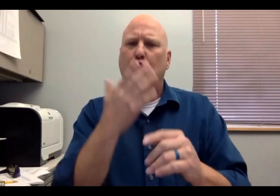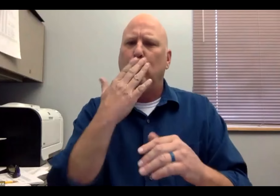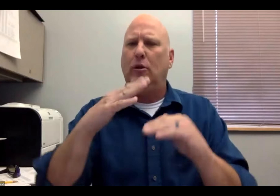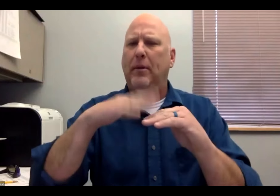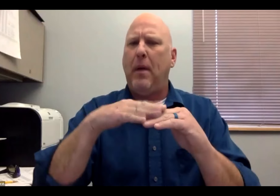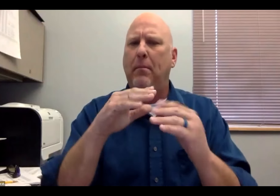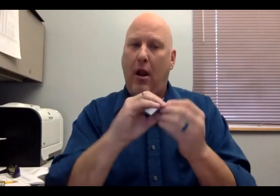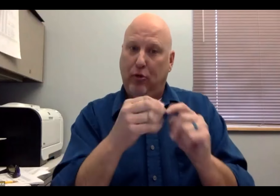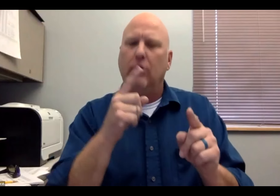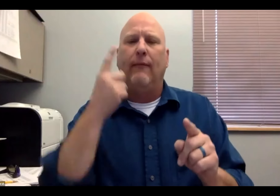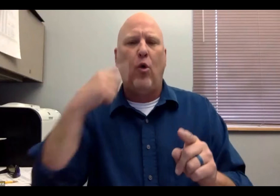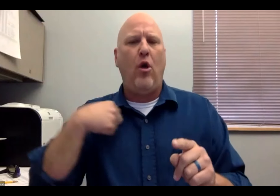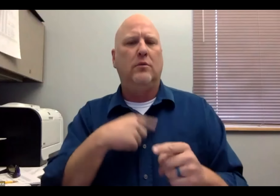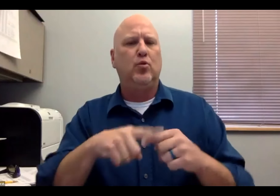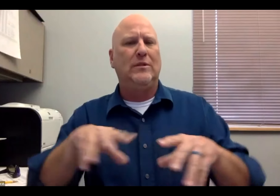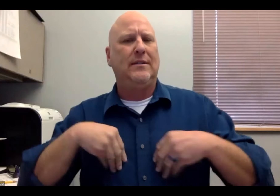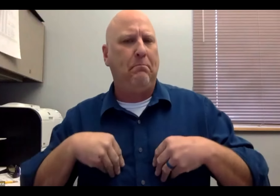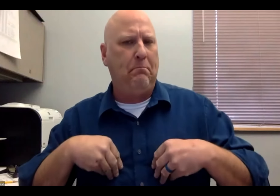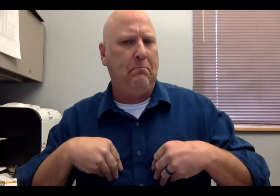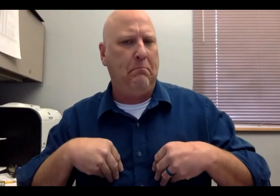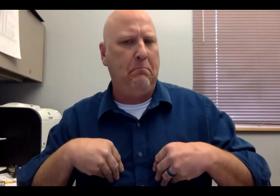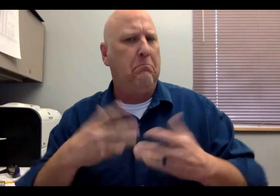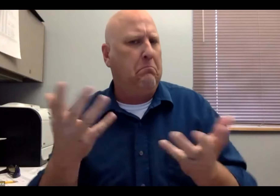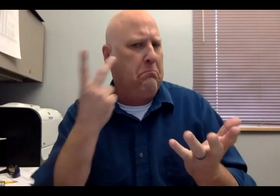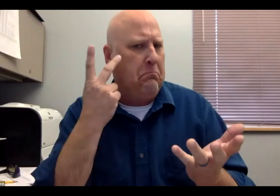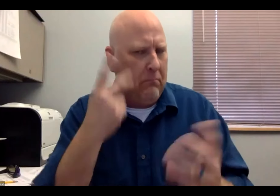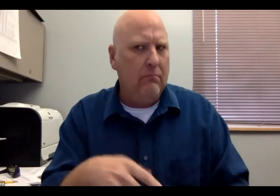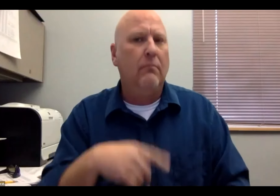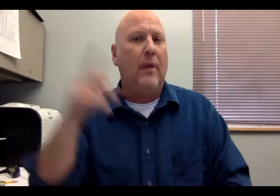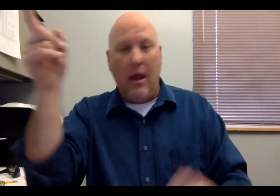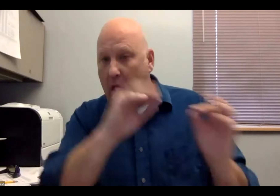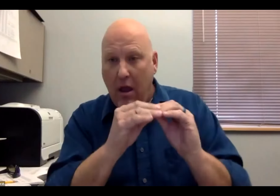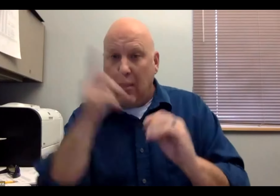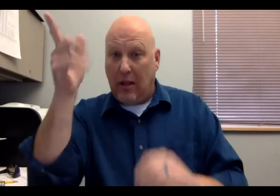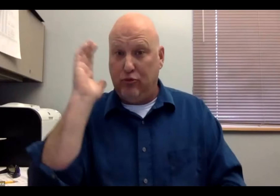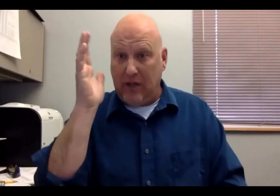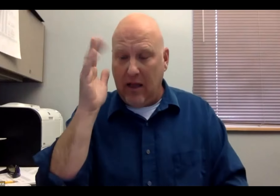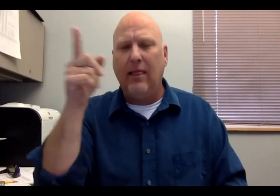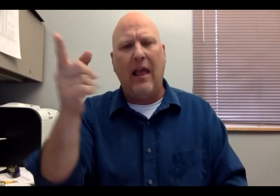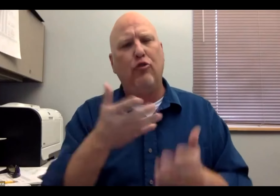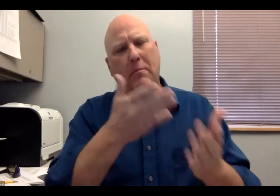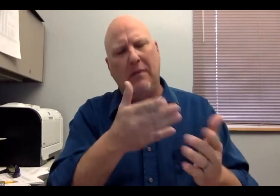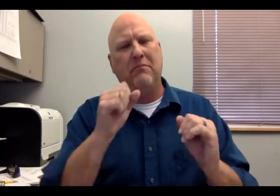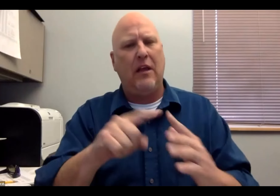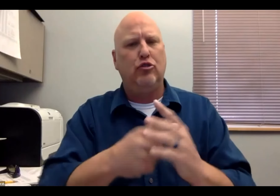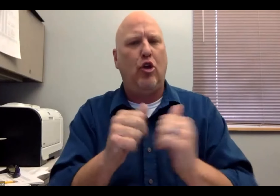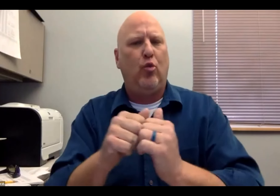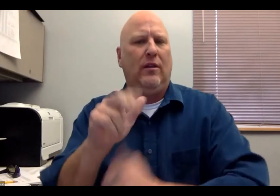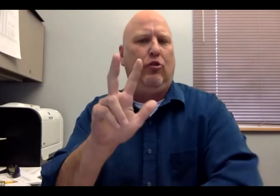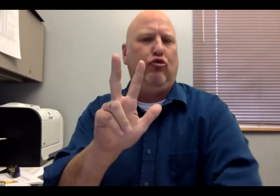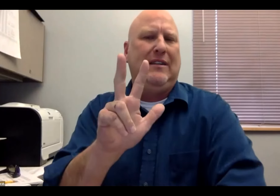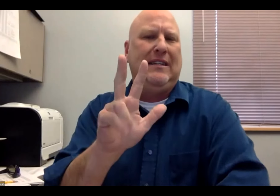and recommendation for the minimum for them to allowed to be interpreted in Utah. Presenter